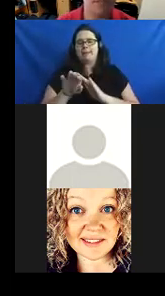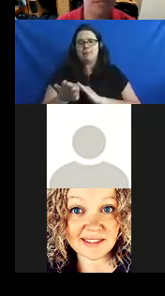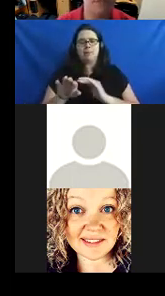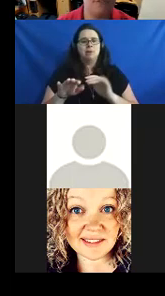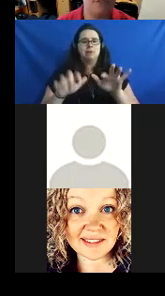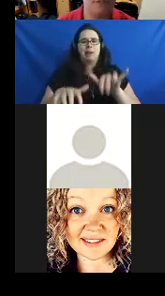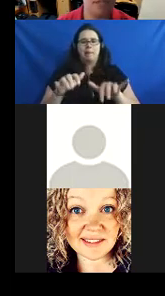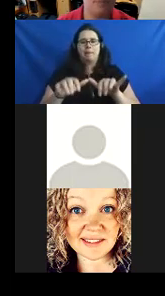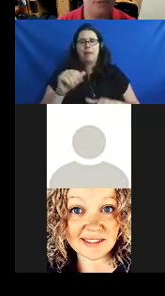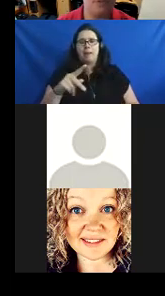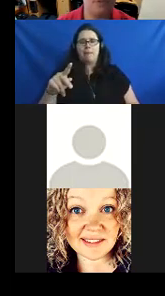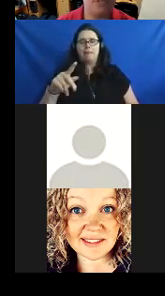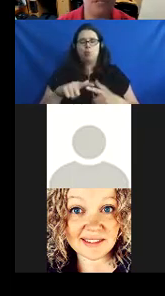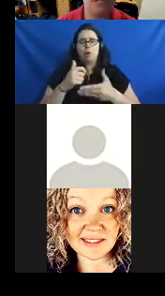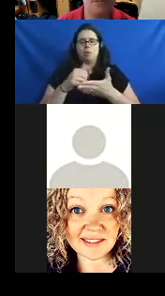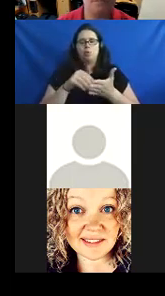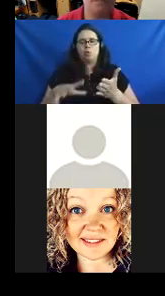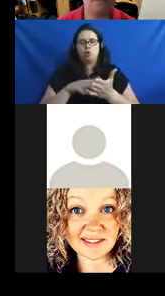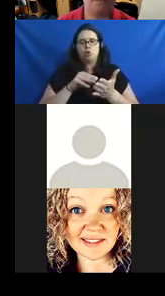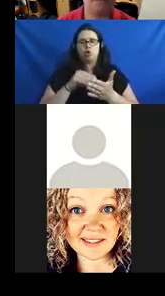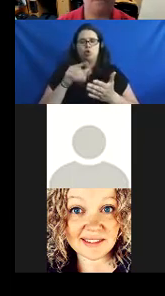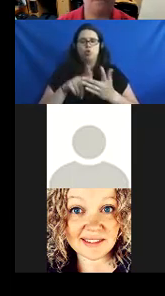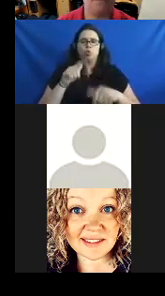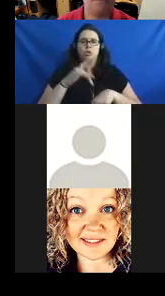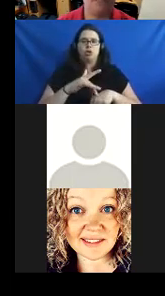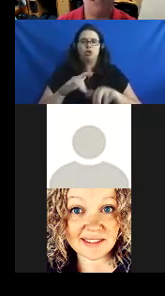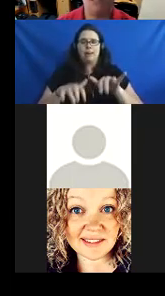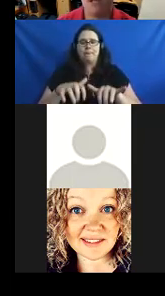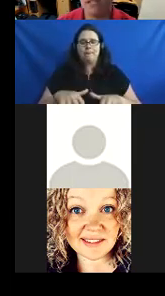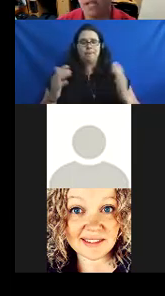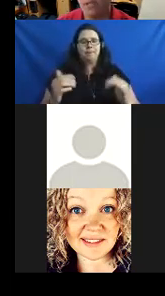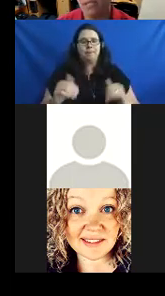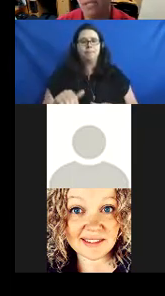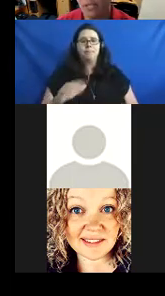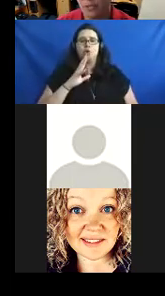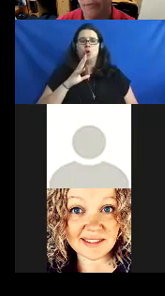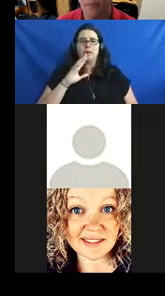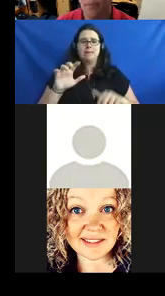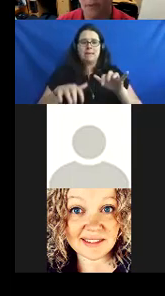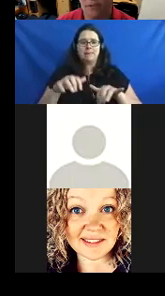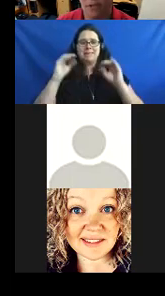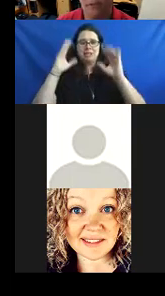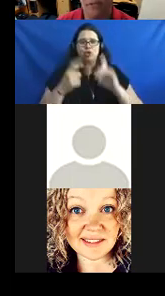TO HELP STUDENTS LEARN TO TOUCH TYPE. TALKING TYPING TEACHER FROM MARVELSOFT.